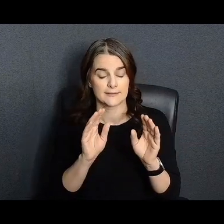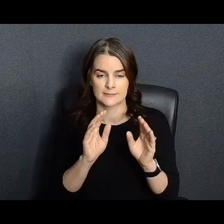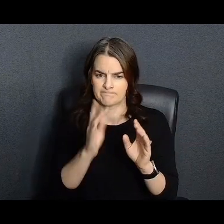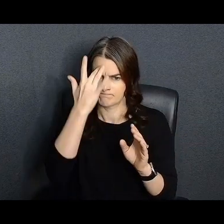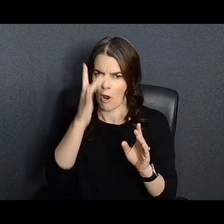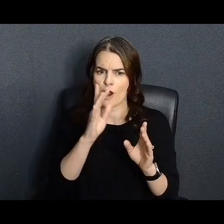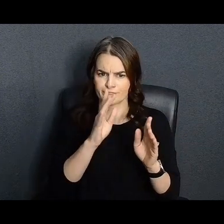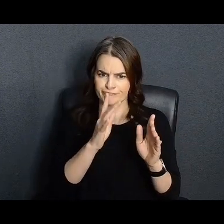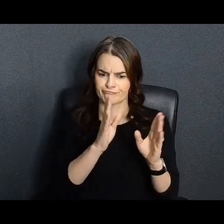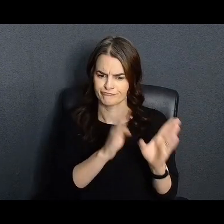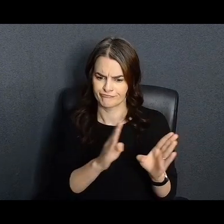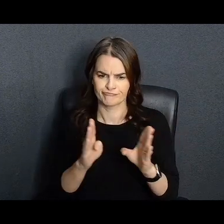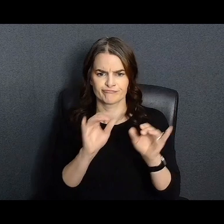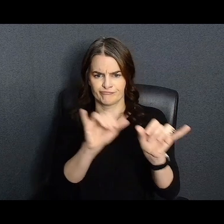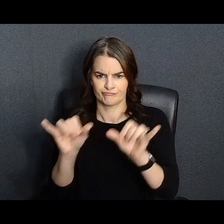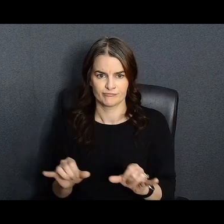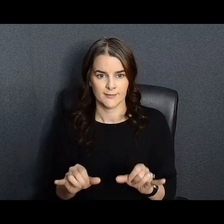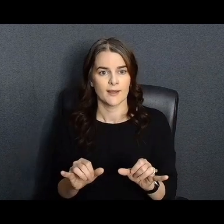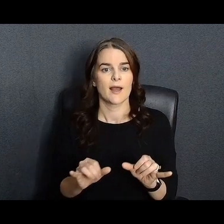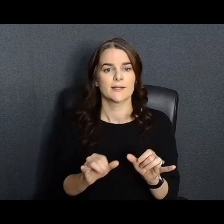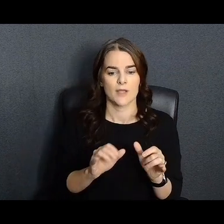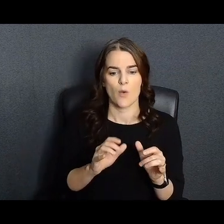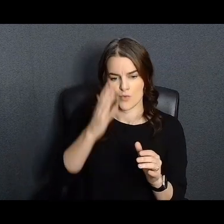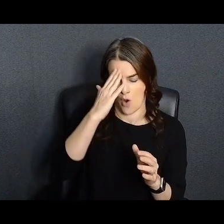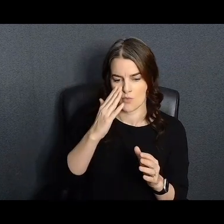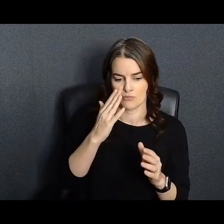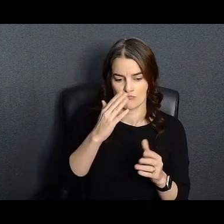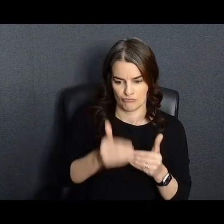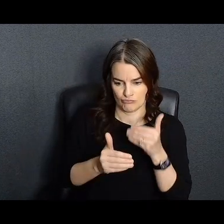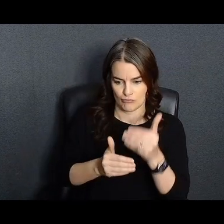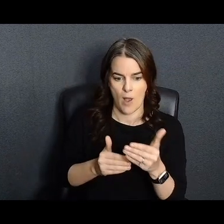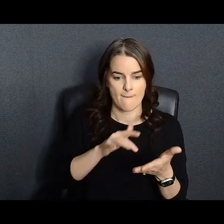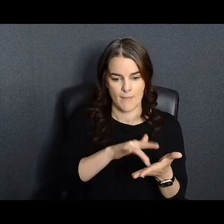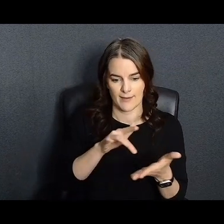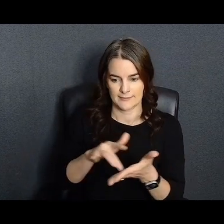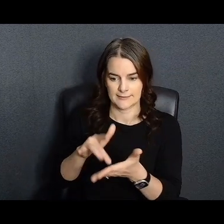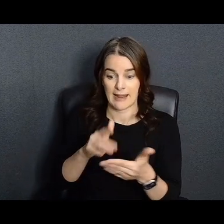by determining what buttons come next based on the last button that they pressed.